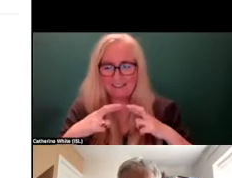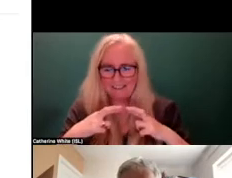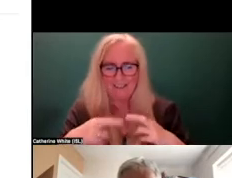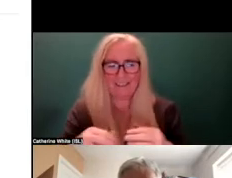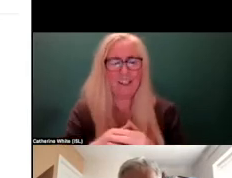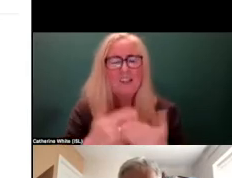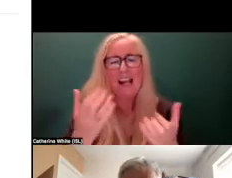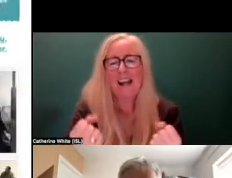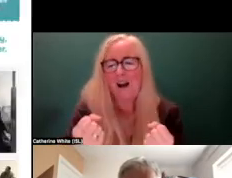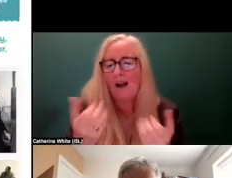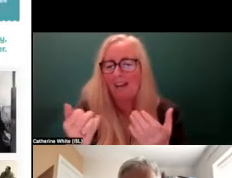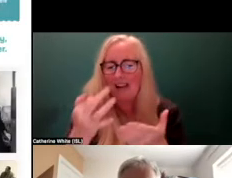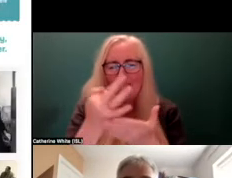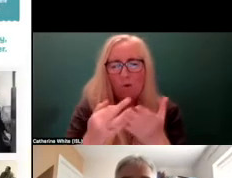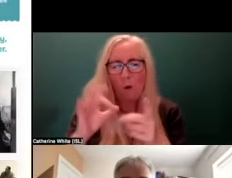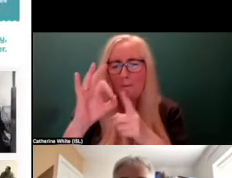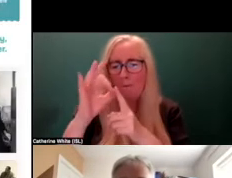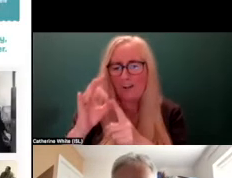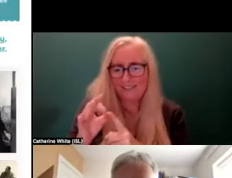So I'm going to finish with just a couple of pointers.